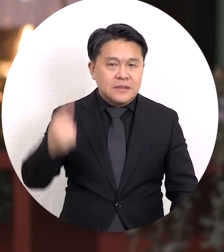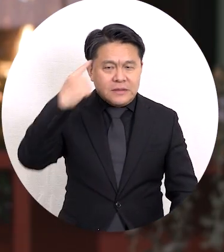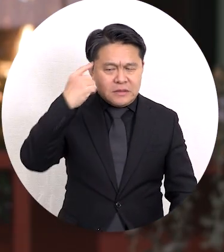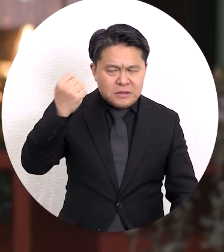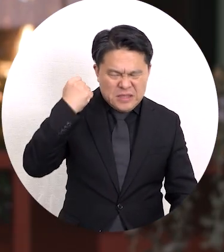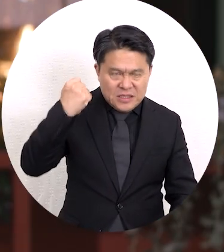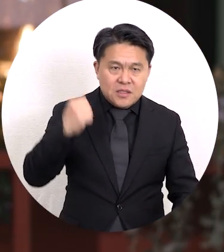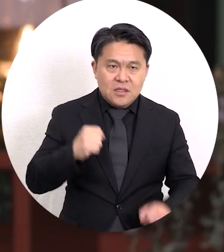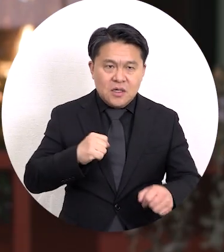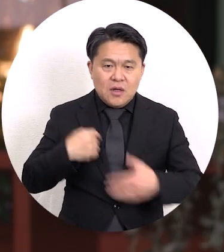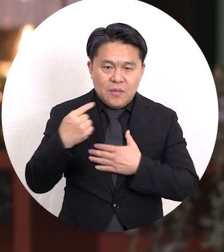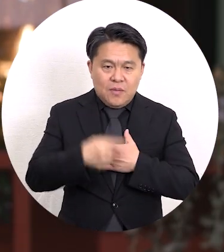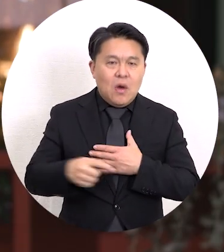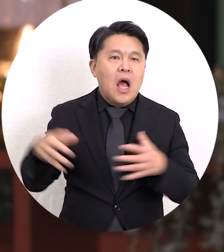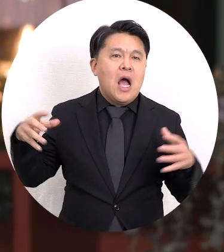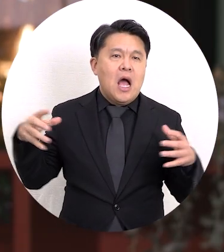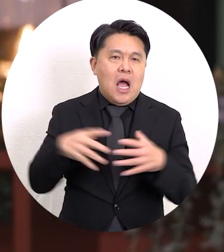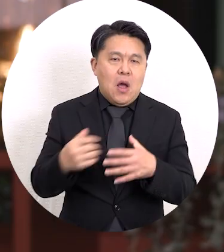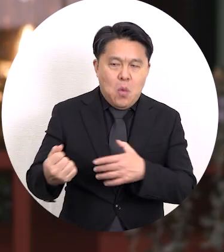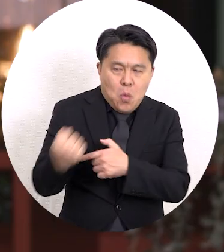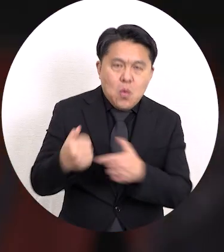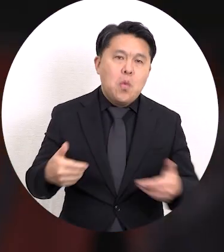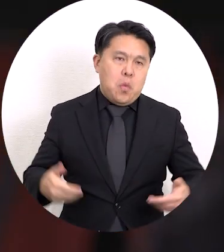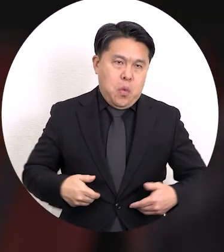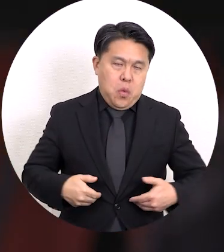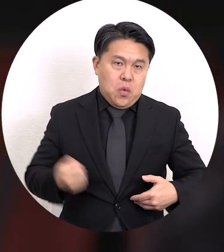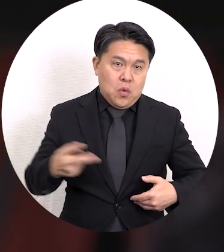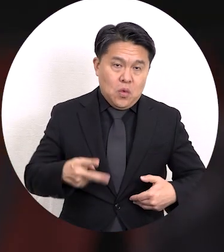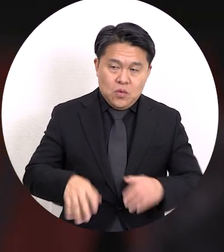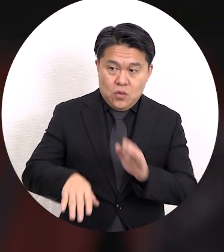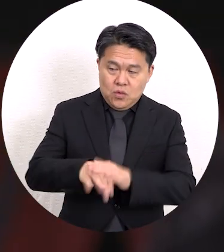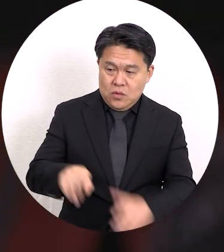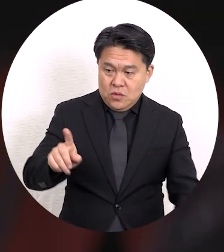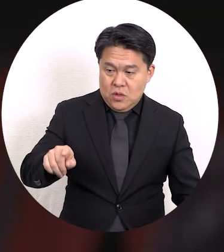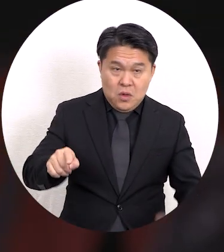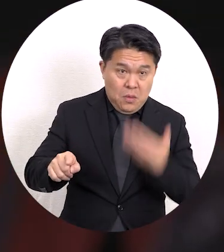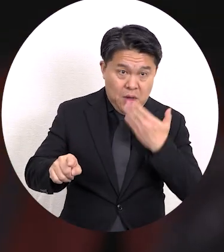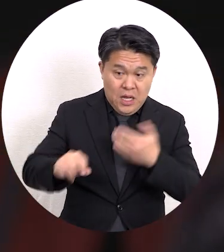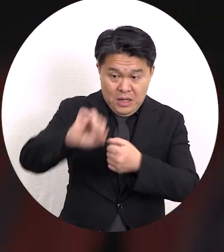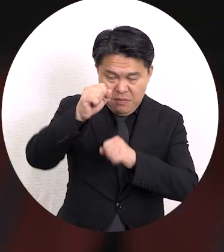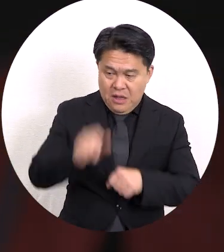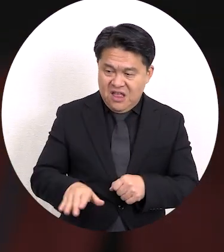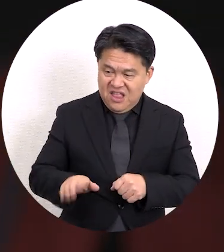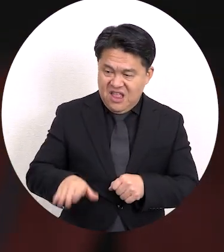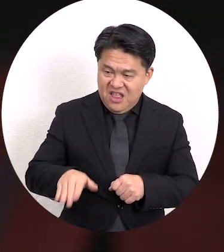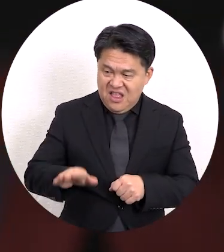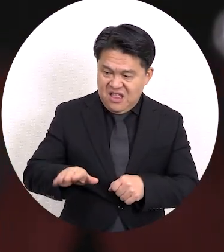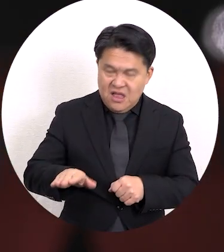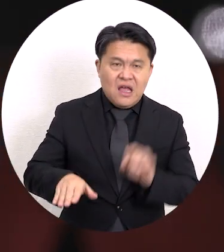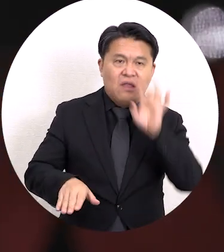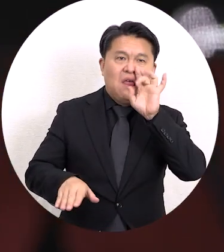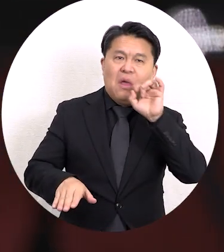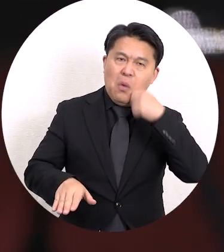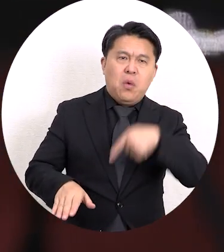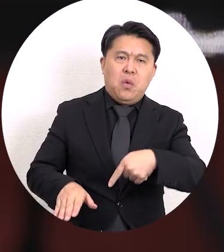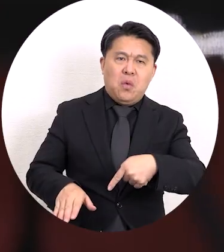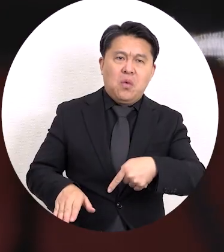and physical coordination, and even we can only do it with our hands it's very difficult with our feet.